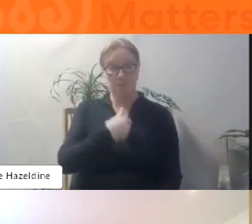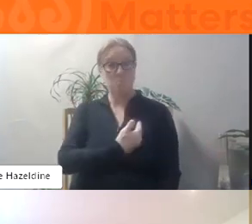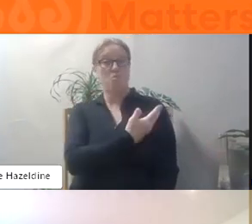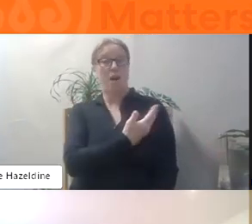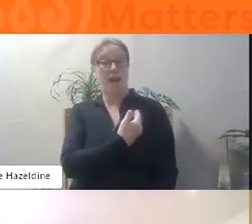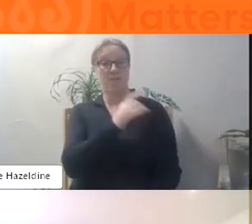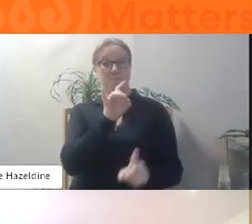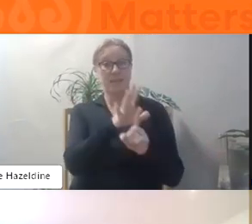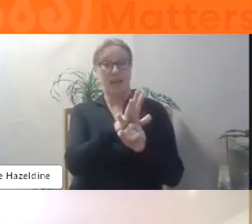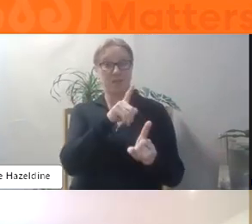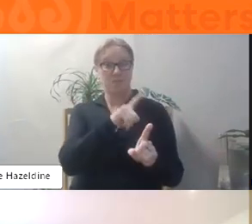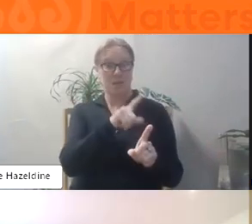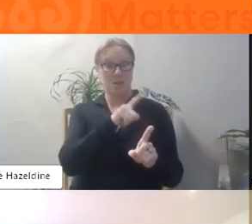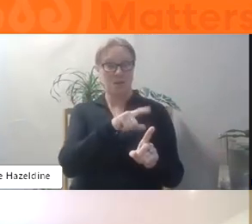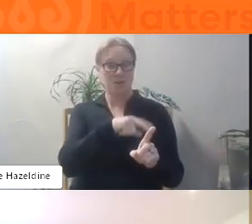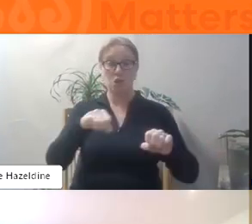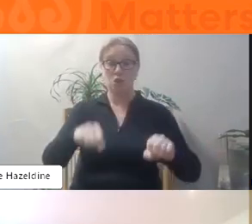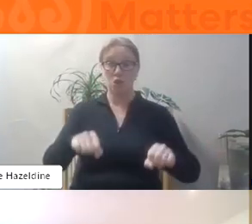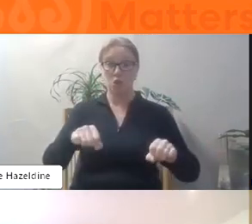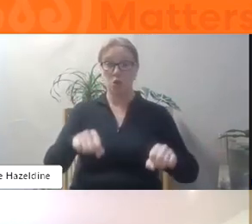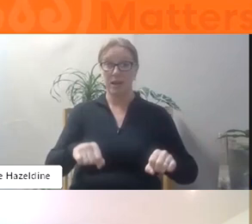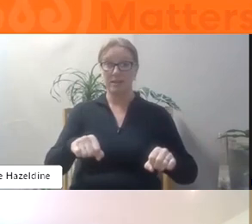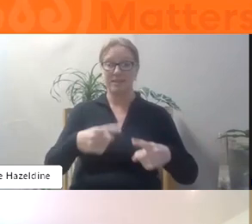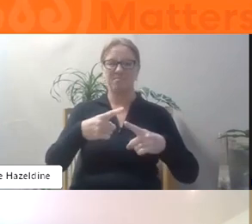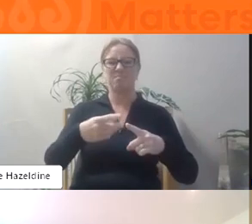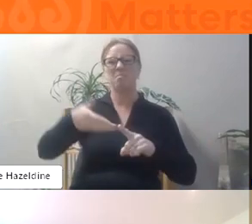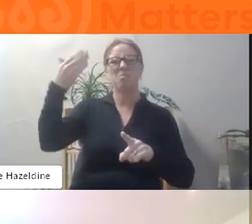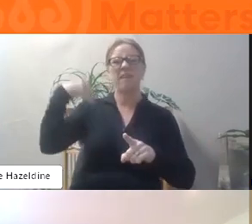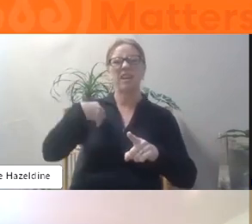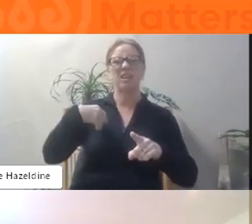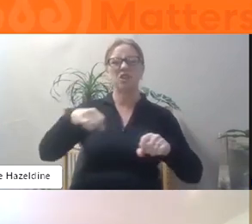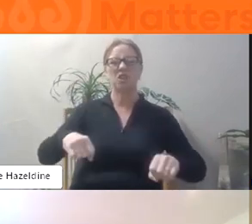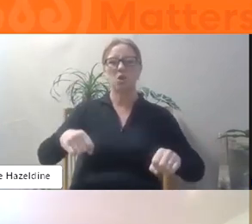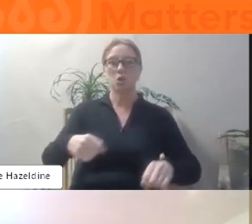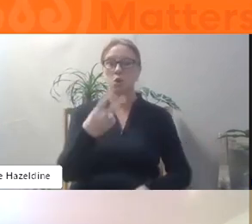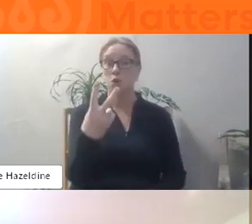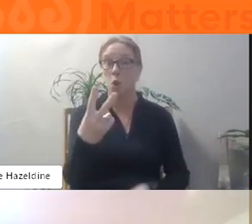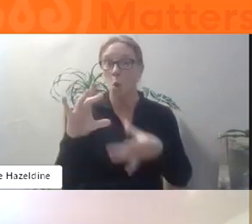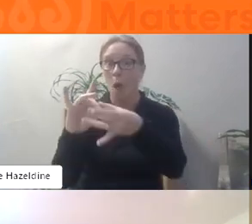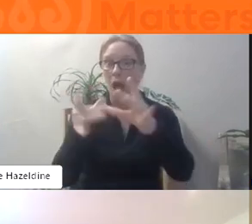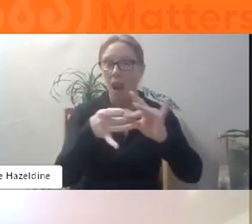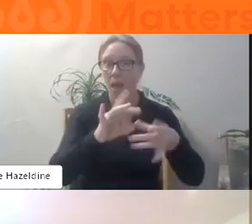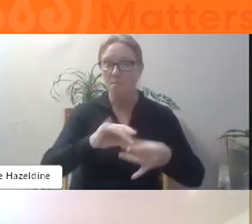they have ex-students with two Olympic medals. But I happened